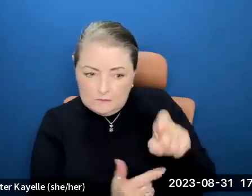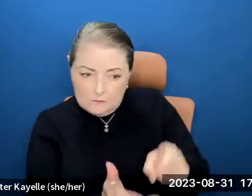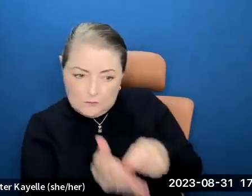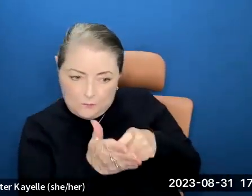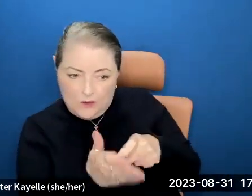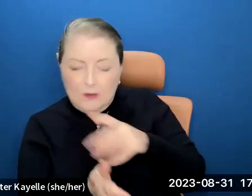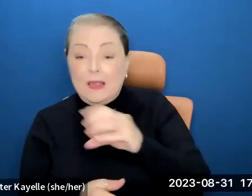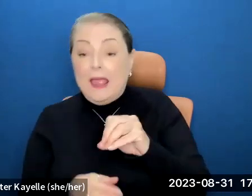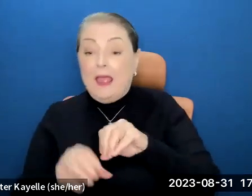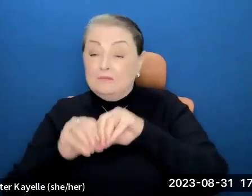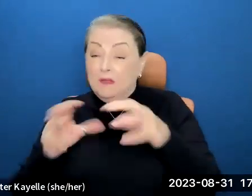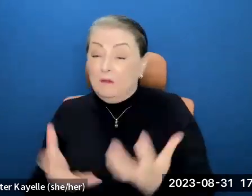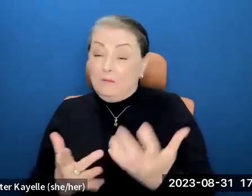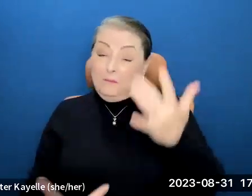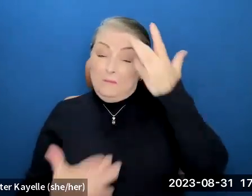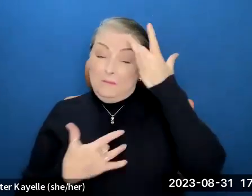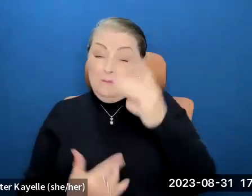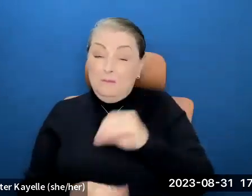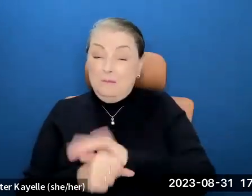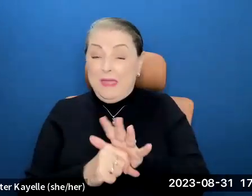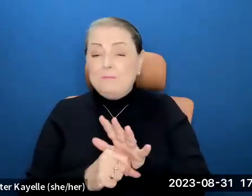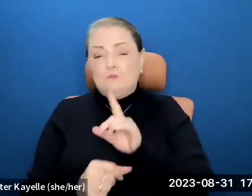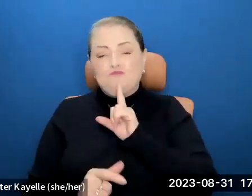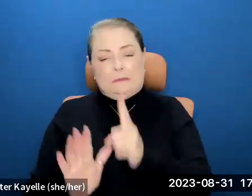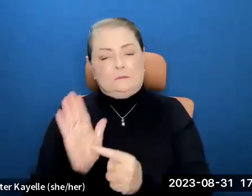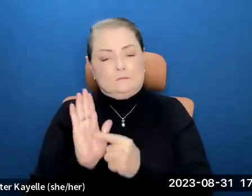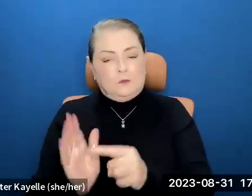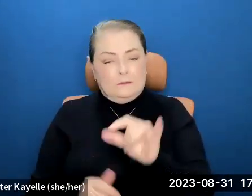think the pandemic really Illustrated that so we very much appreciate having